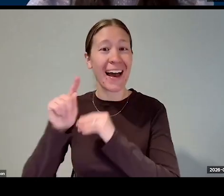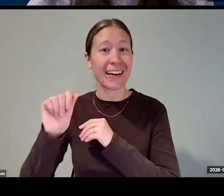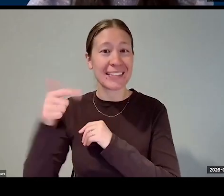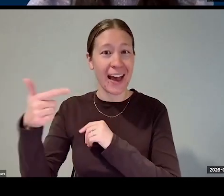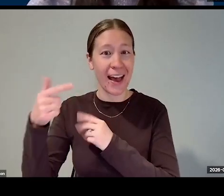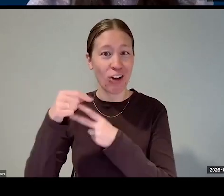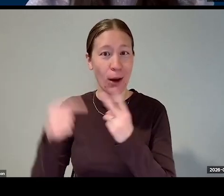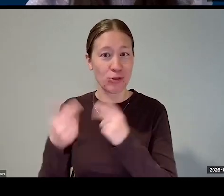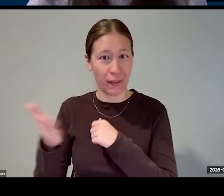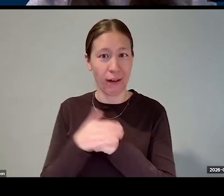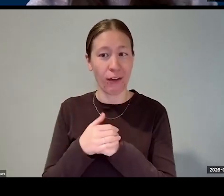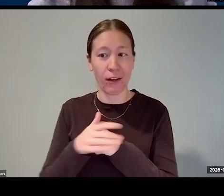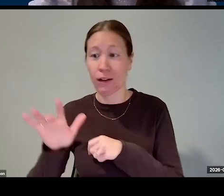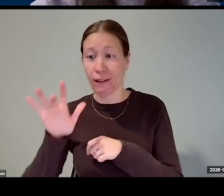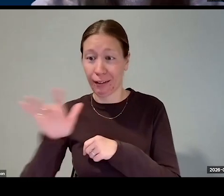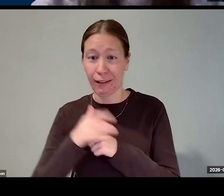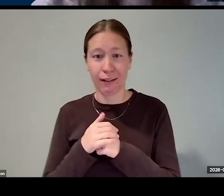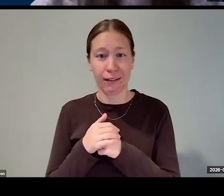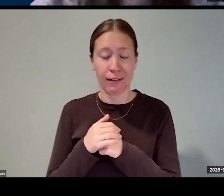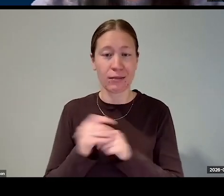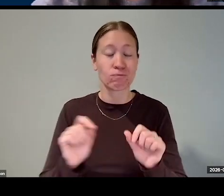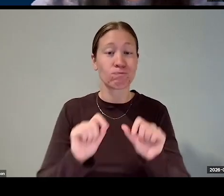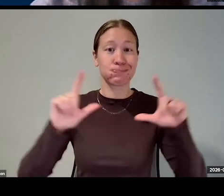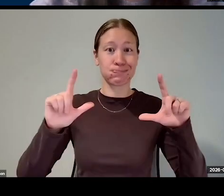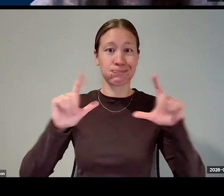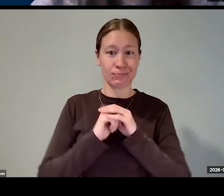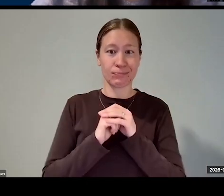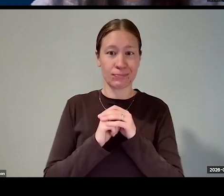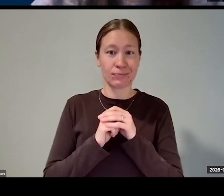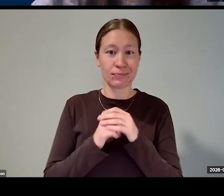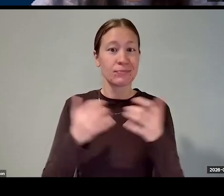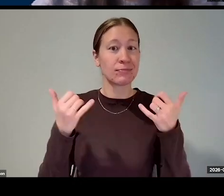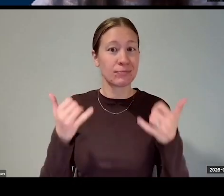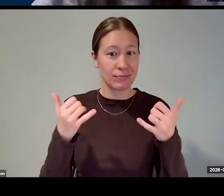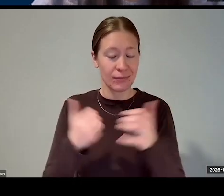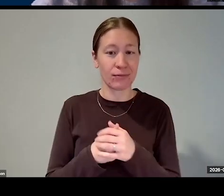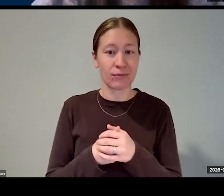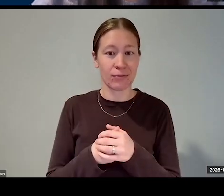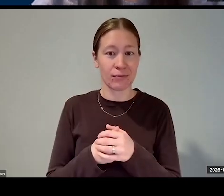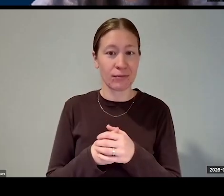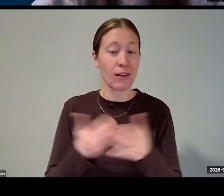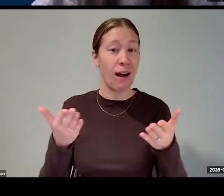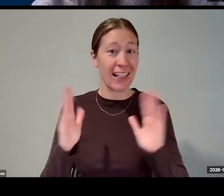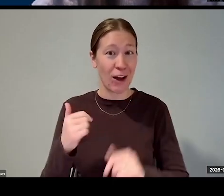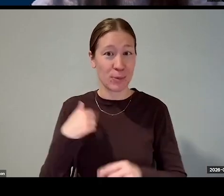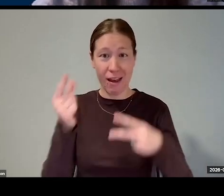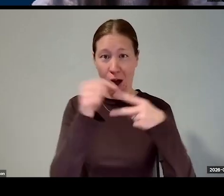If I click that, it will give me a popup window that lets me either mark as an artifact,